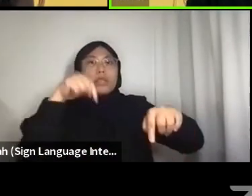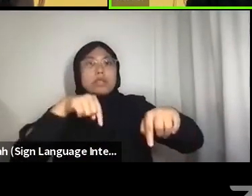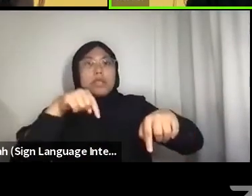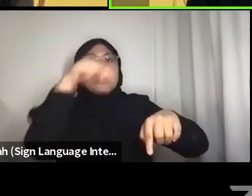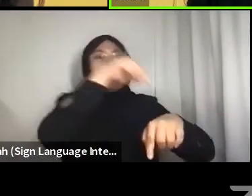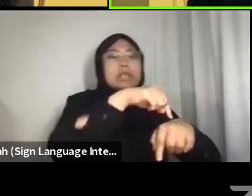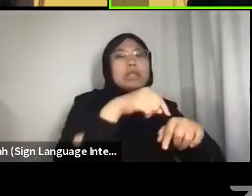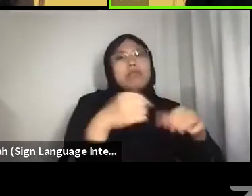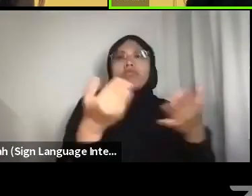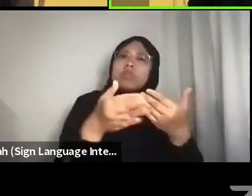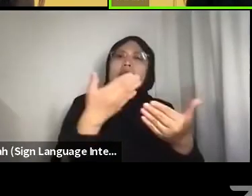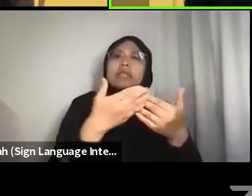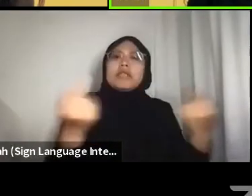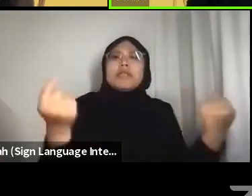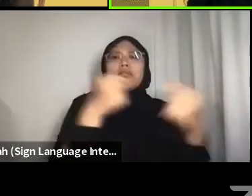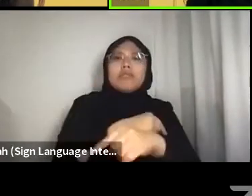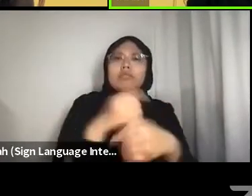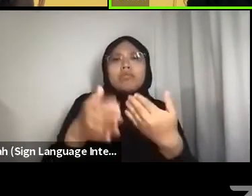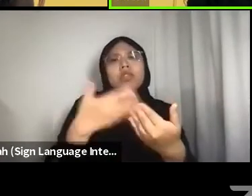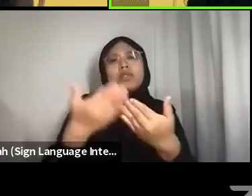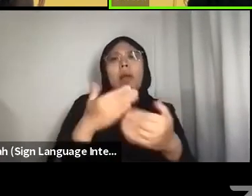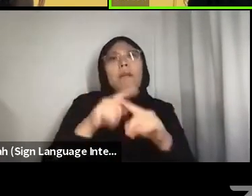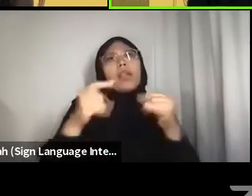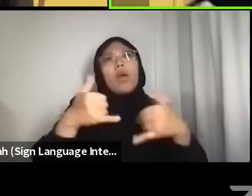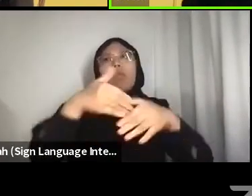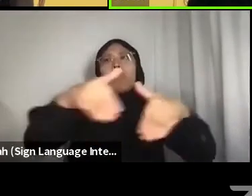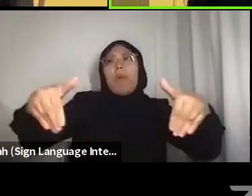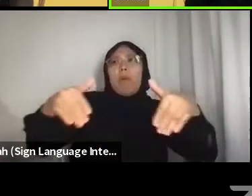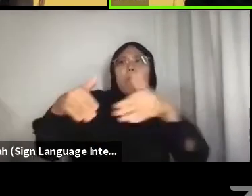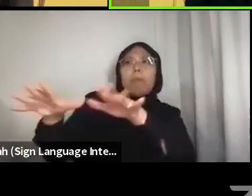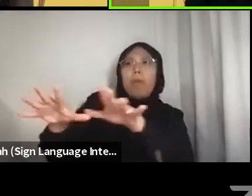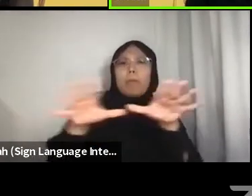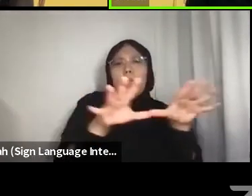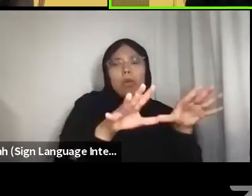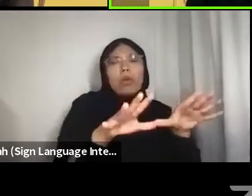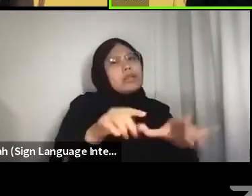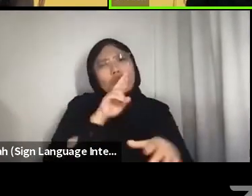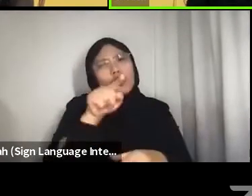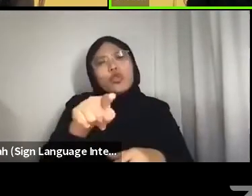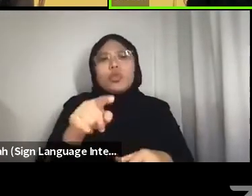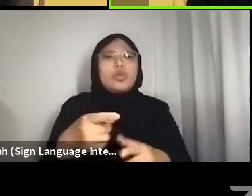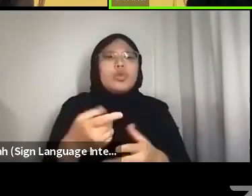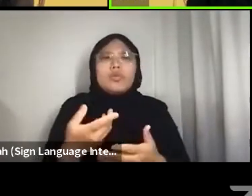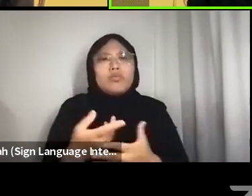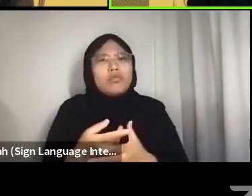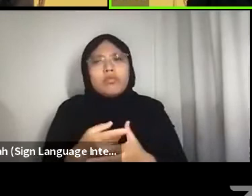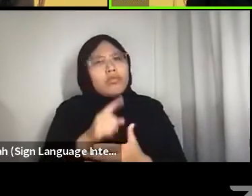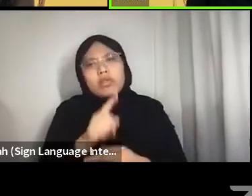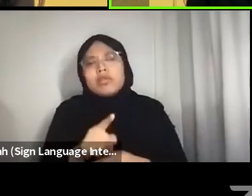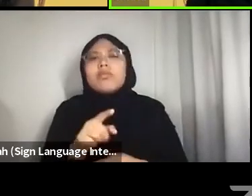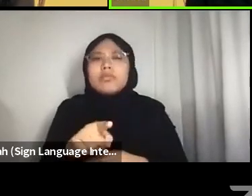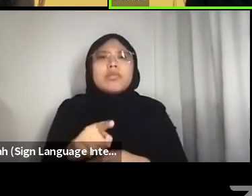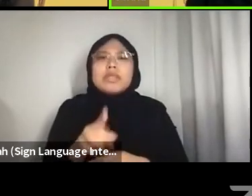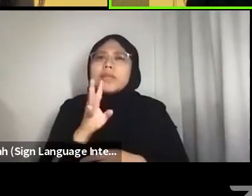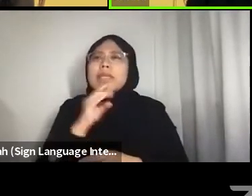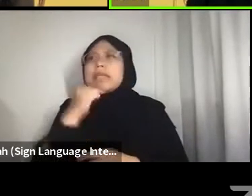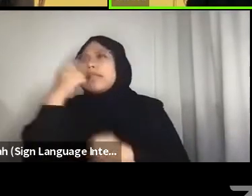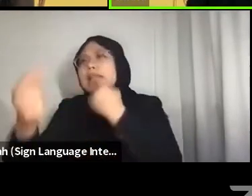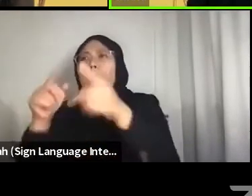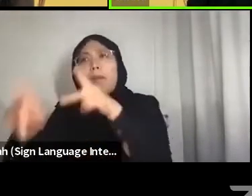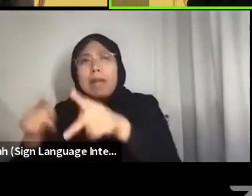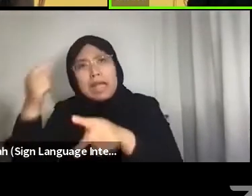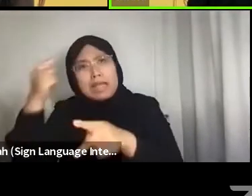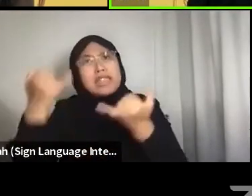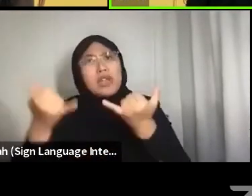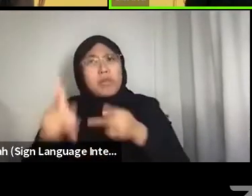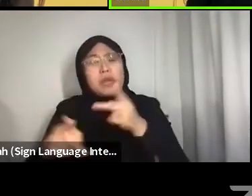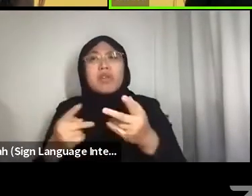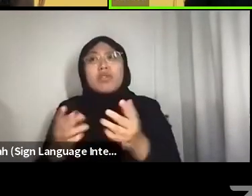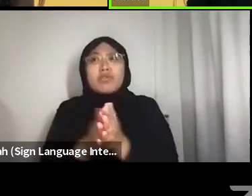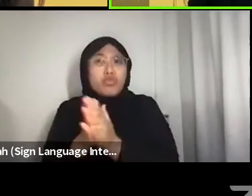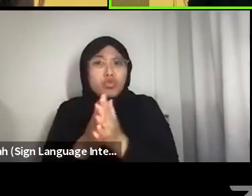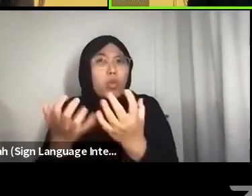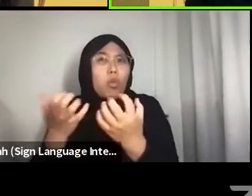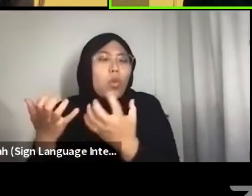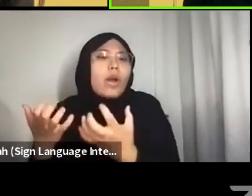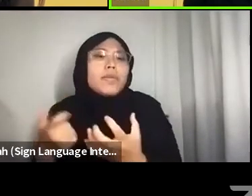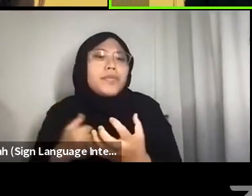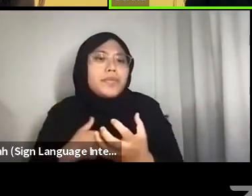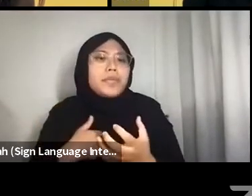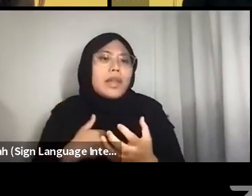This is you, the real you. So speak! Tell people! I think there is a thirst for it now, and I’m so glad I met you on this panel, thank you!